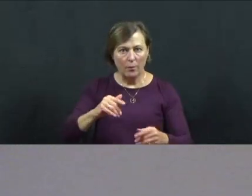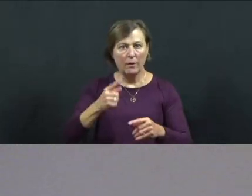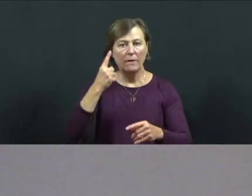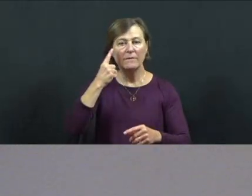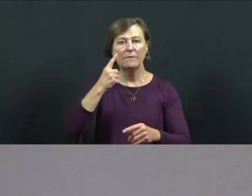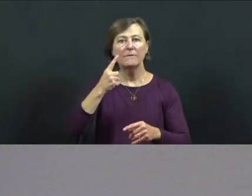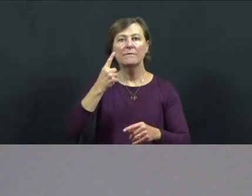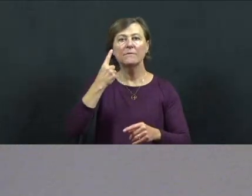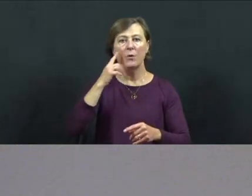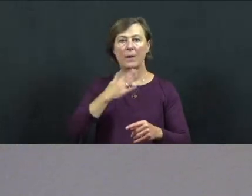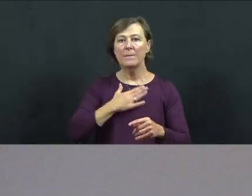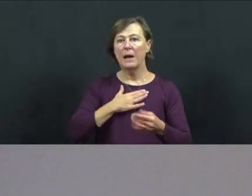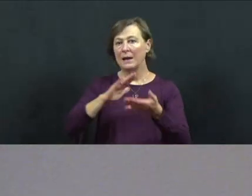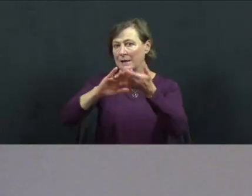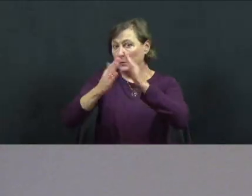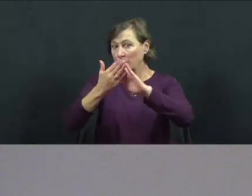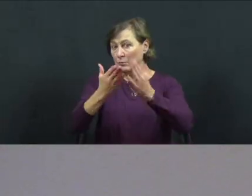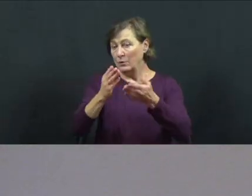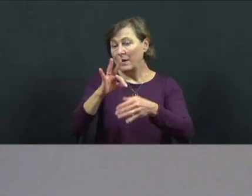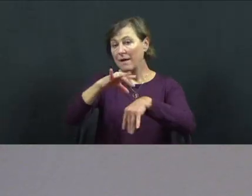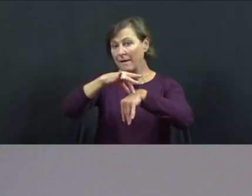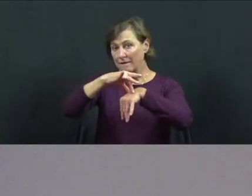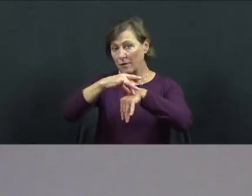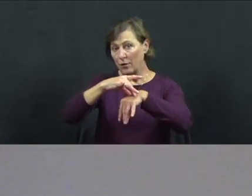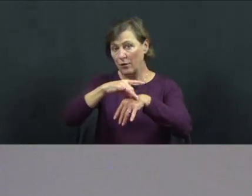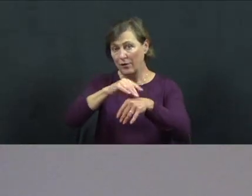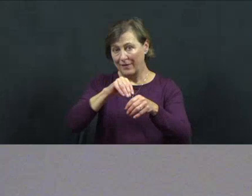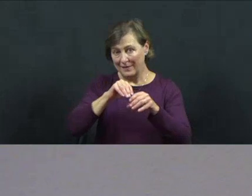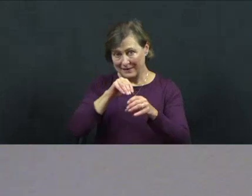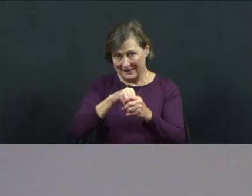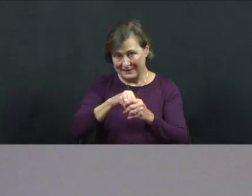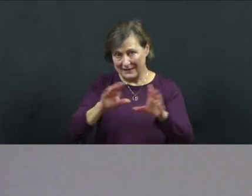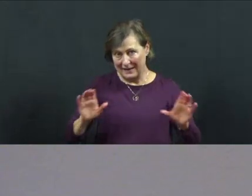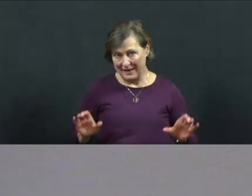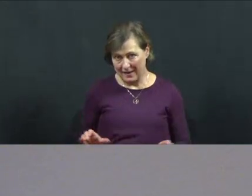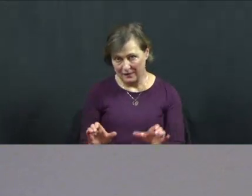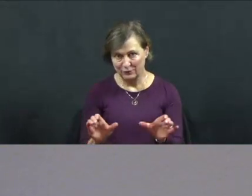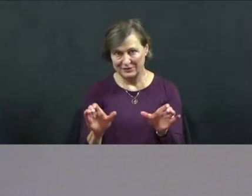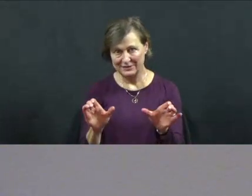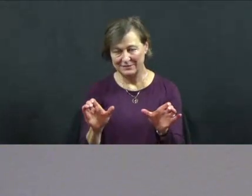of earth into action.